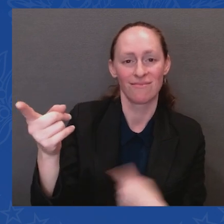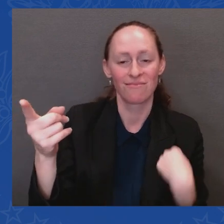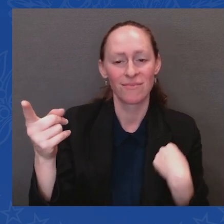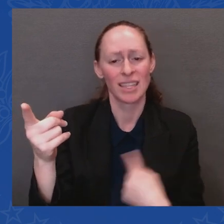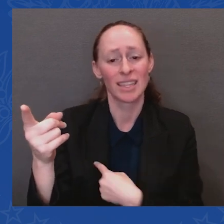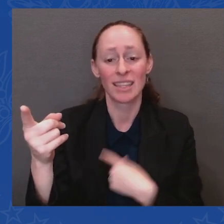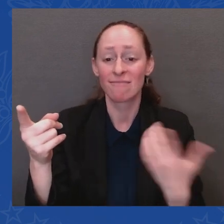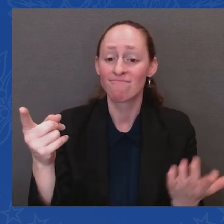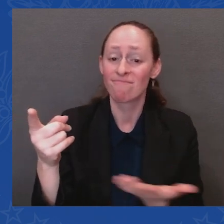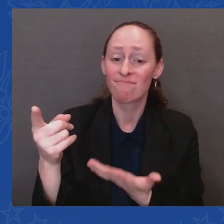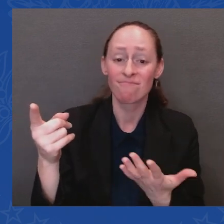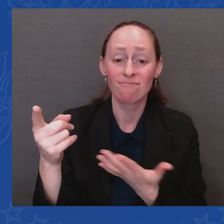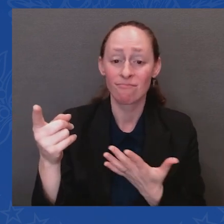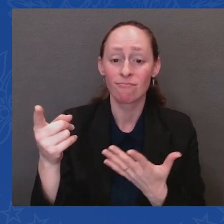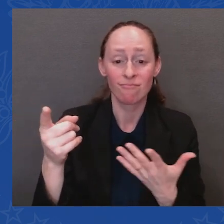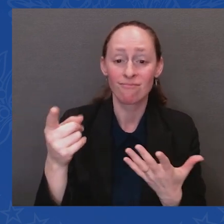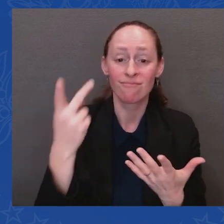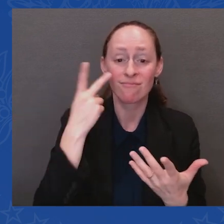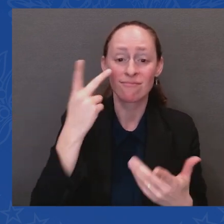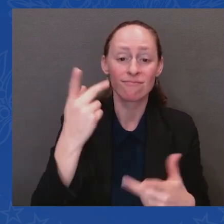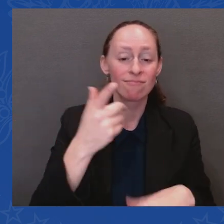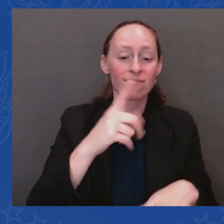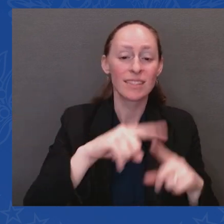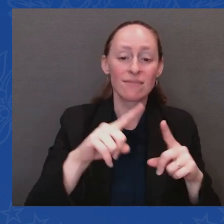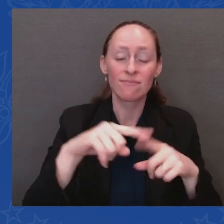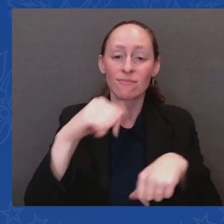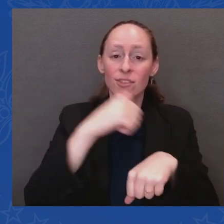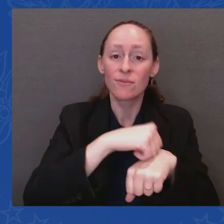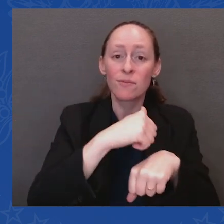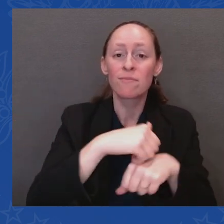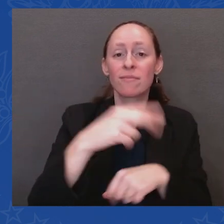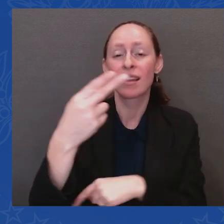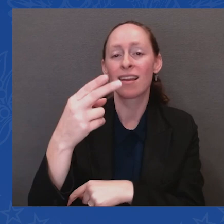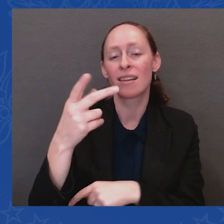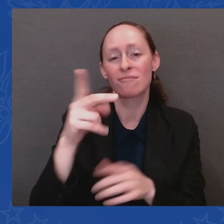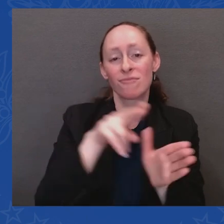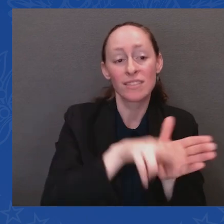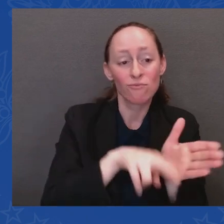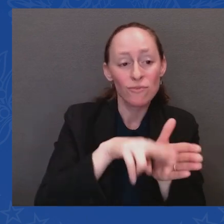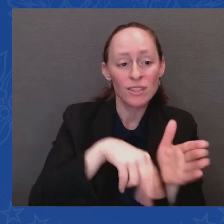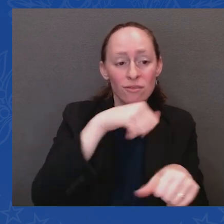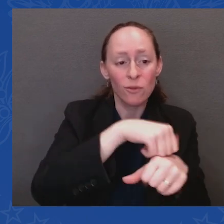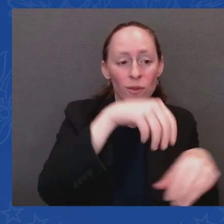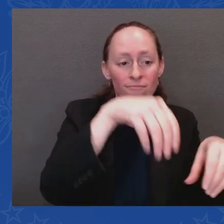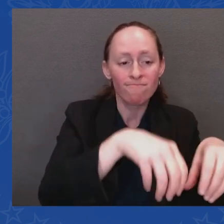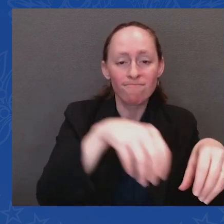the final resting places of our nation's heroes. And in the precision of the sentinels